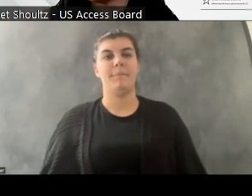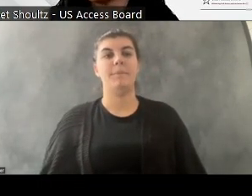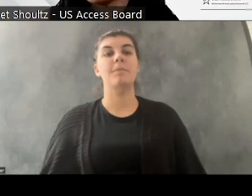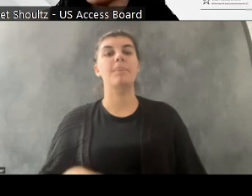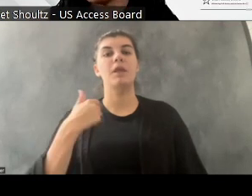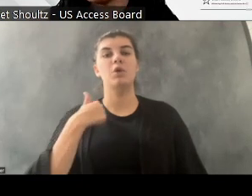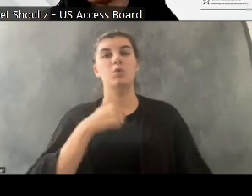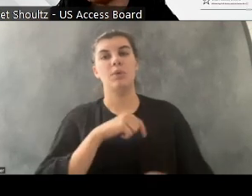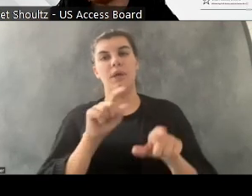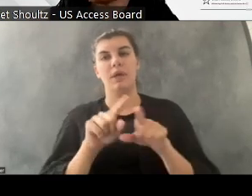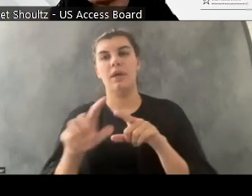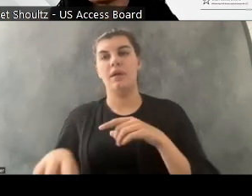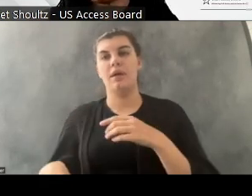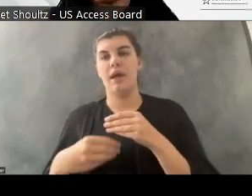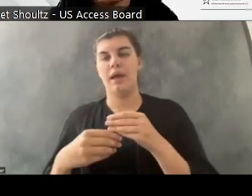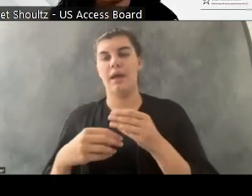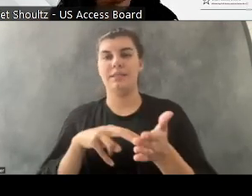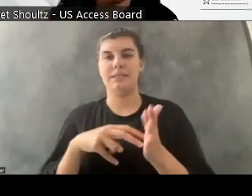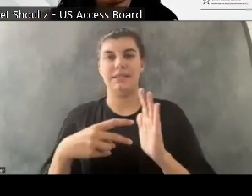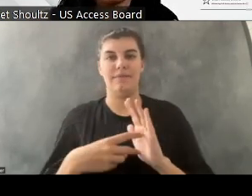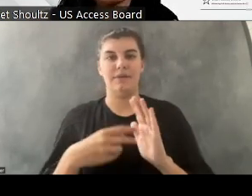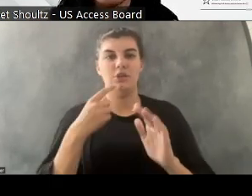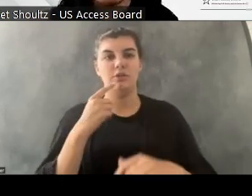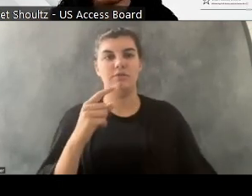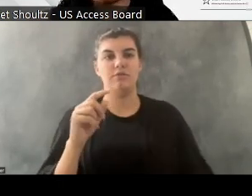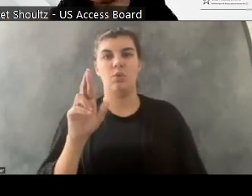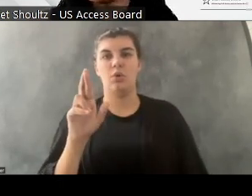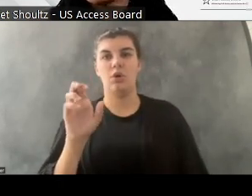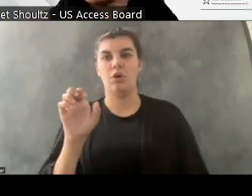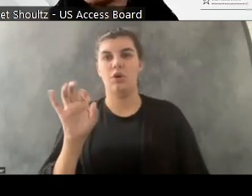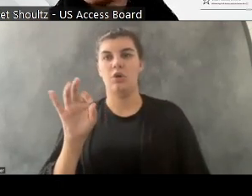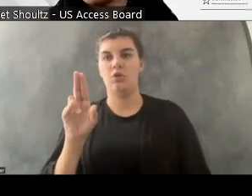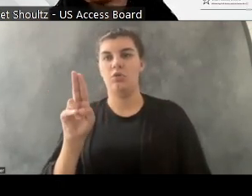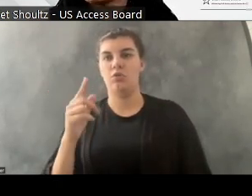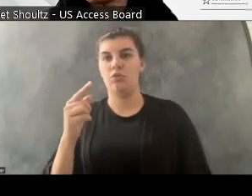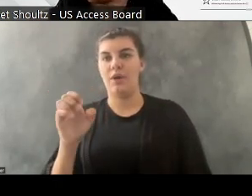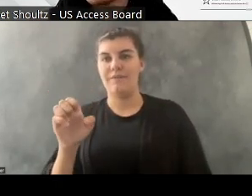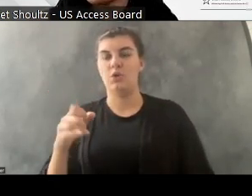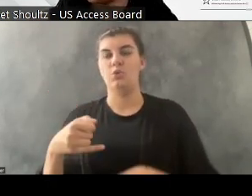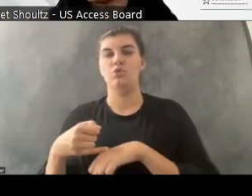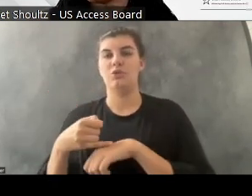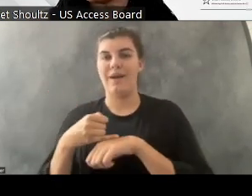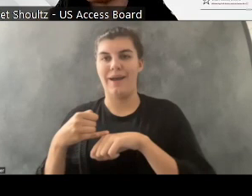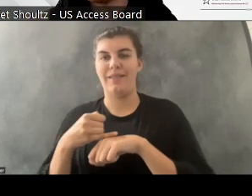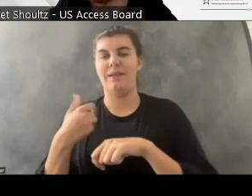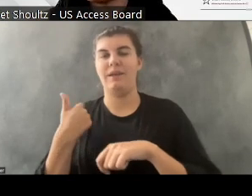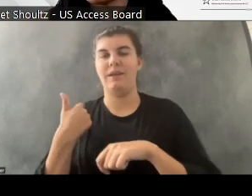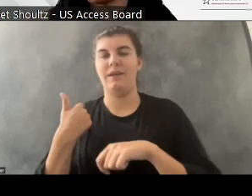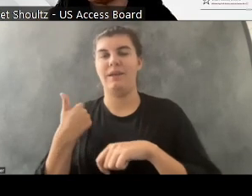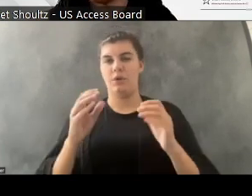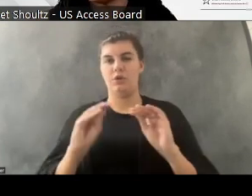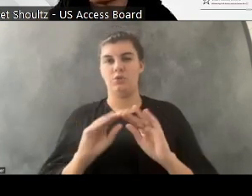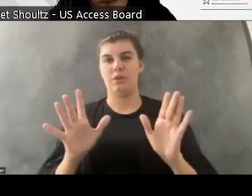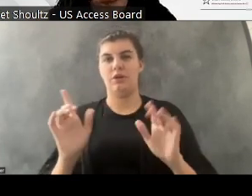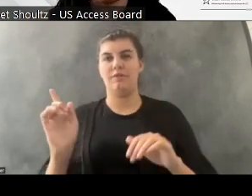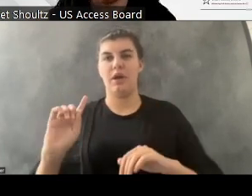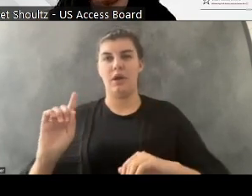We added a definition for "Pedestrian Refuge Island" and part of that is to clarify where detectable